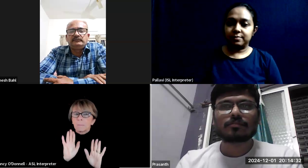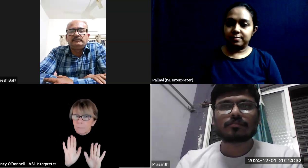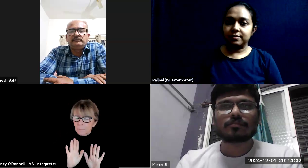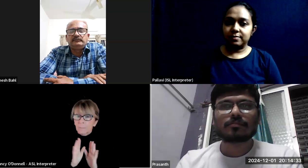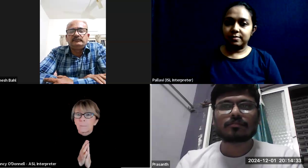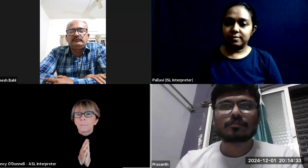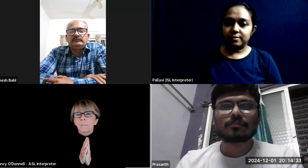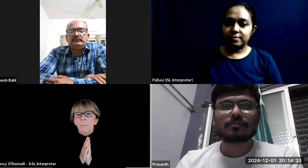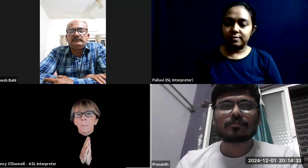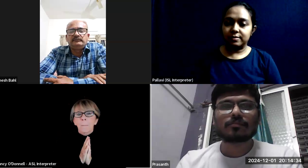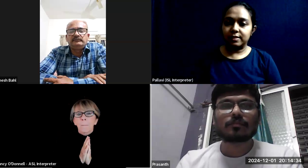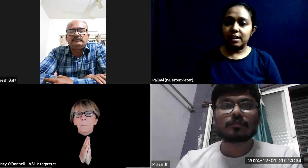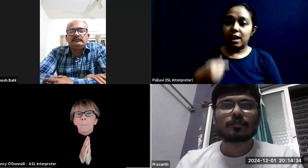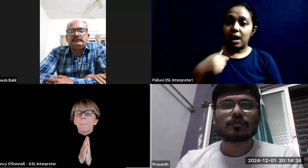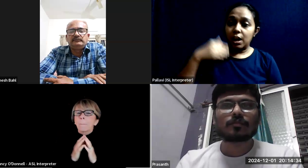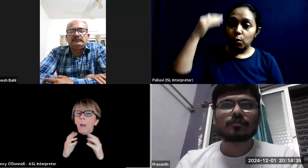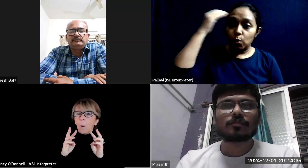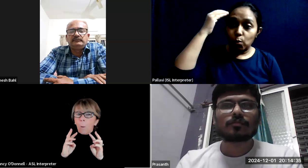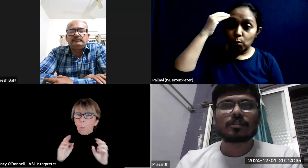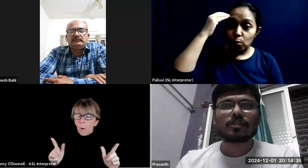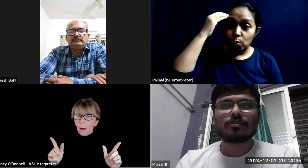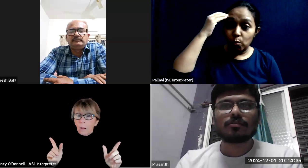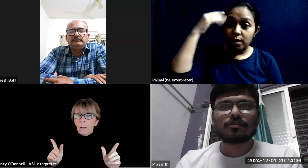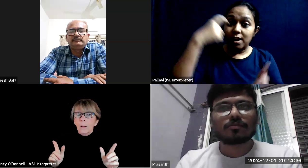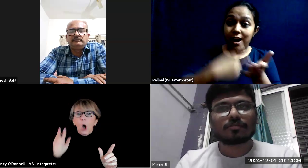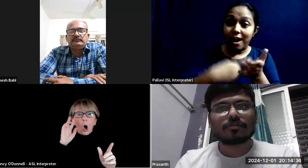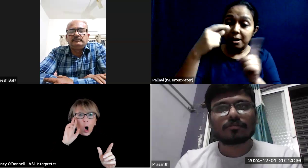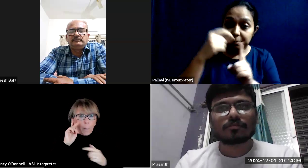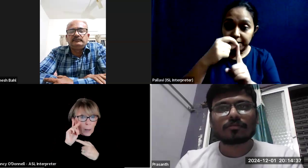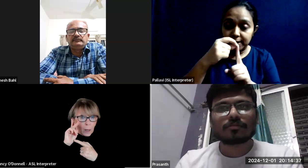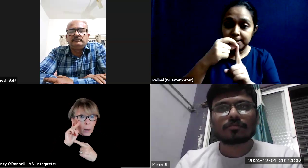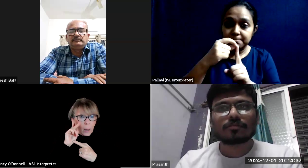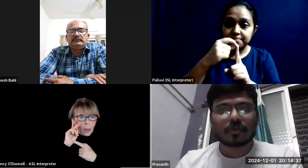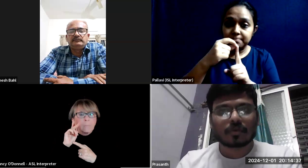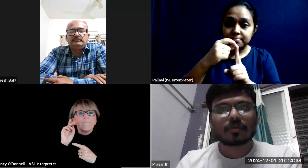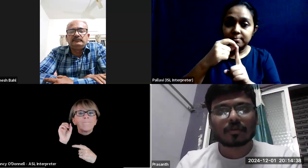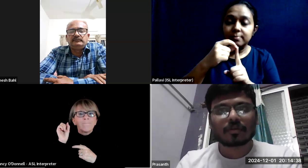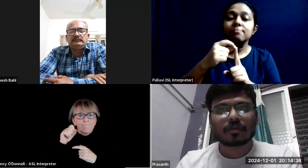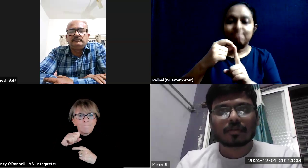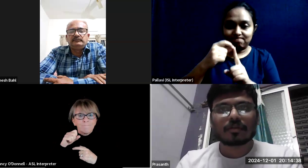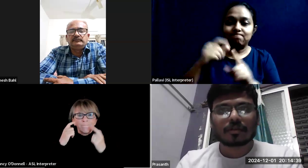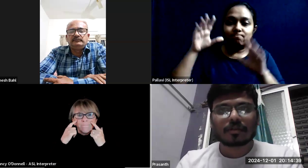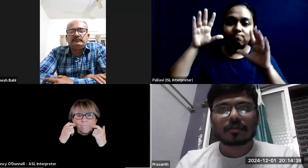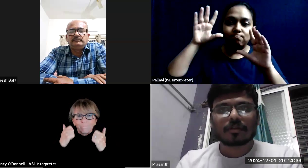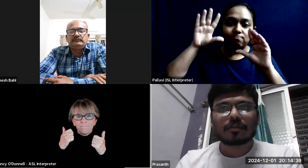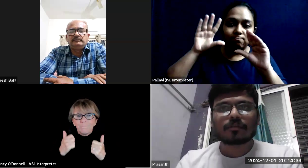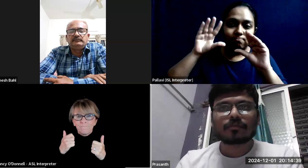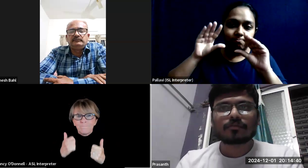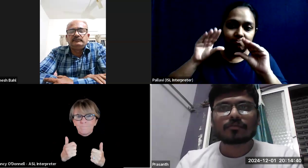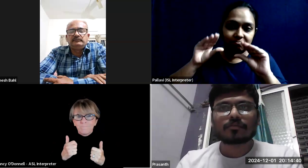As far as I know, in terms of RP it is a progressive vision loss.